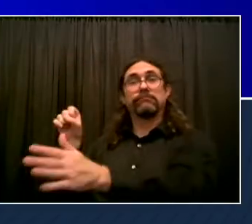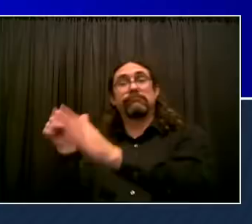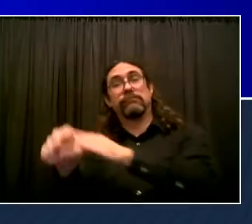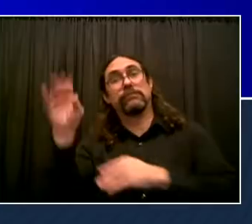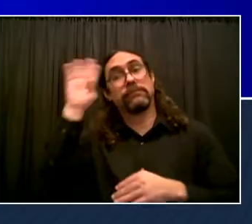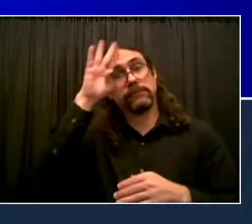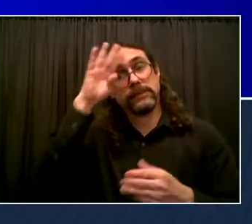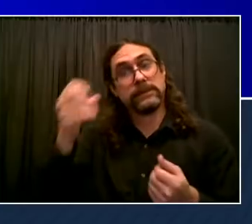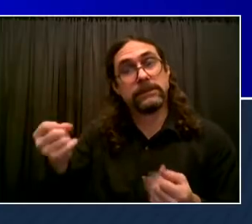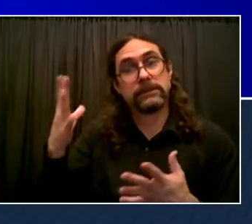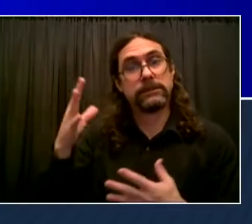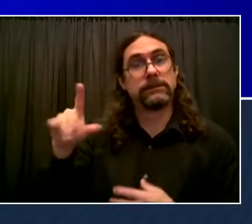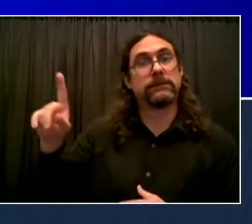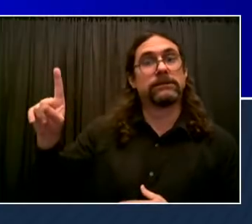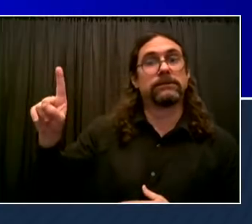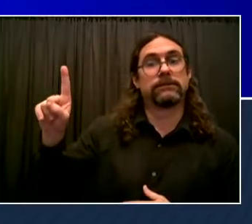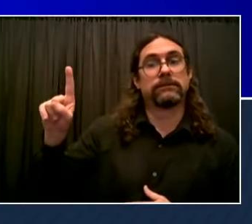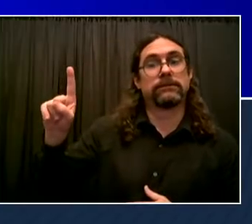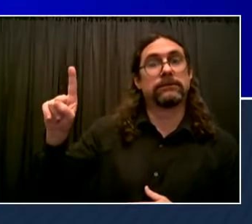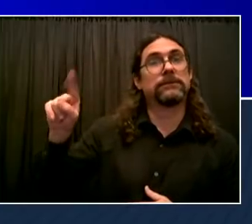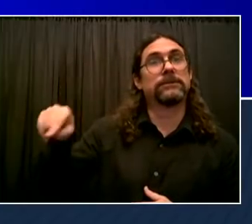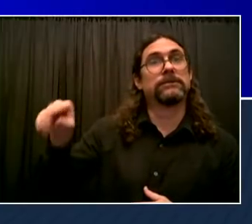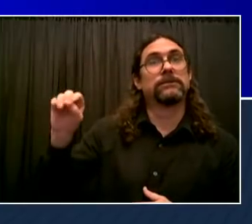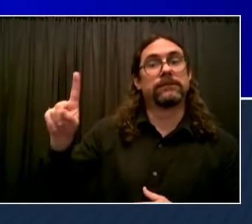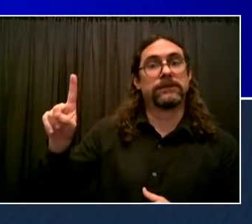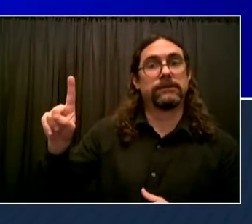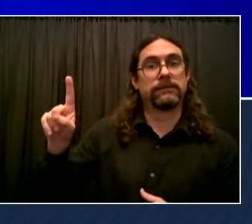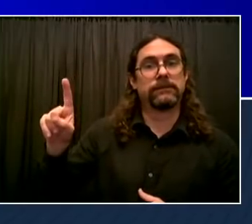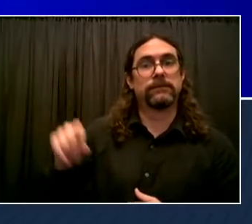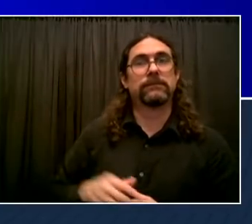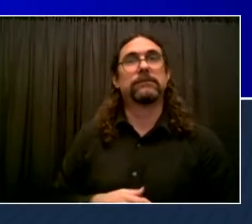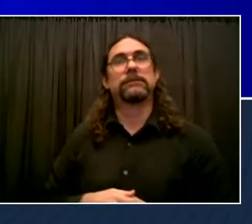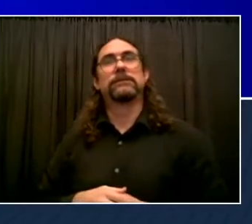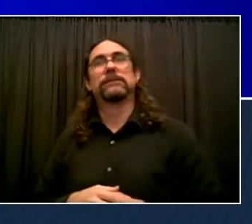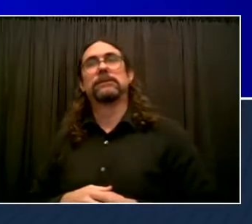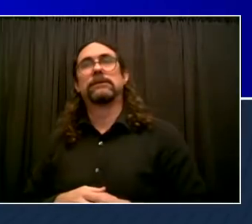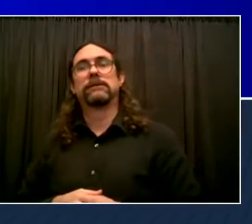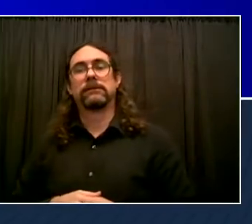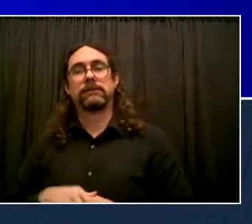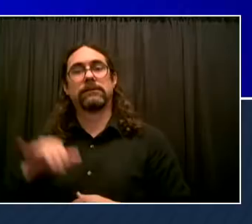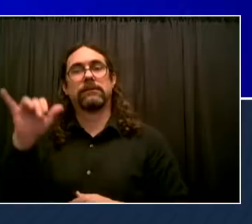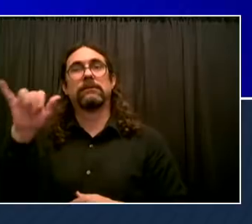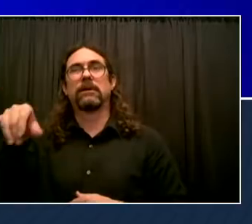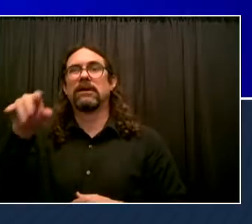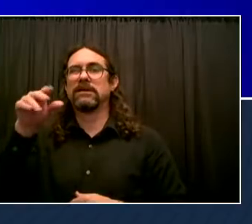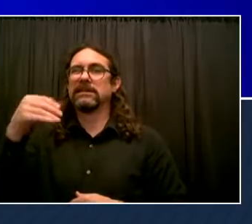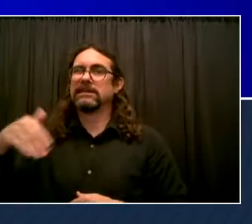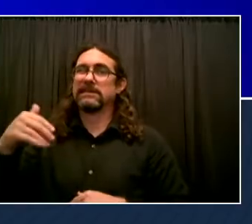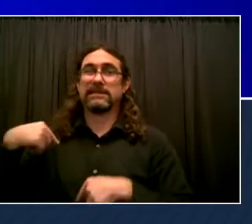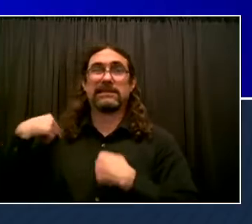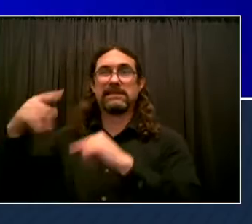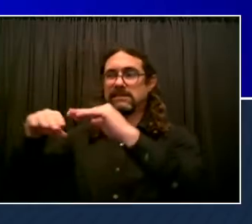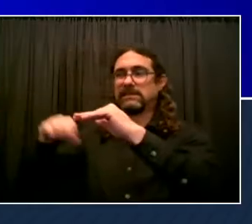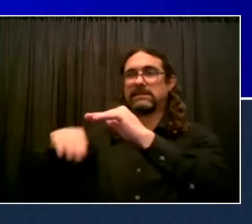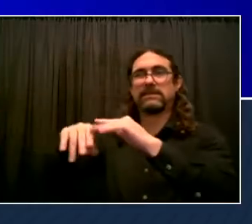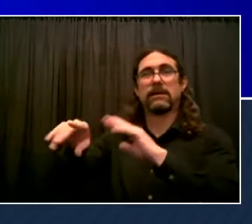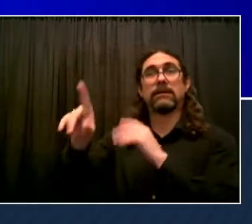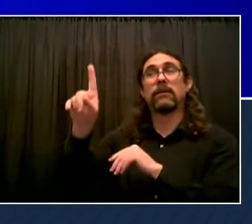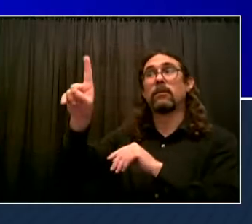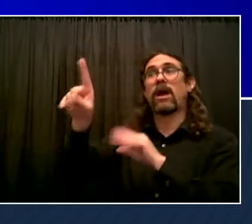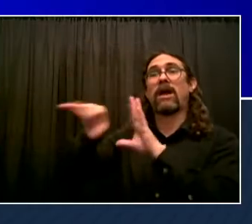YORKERS, 1.01.